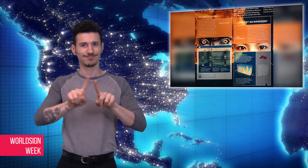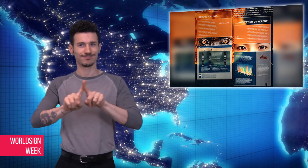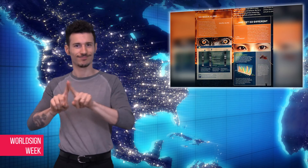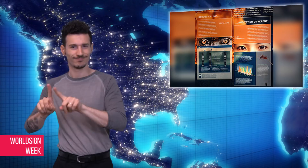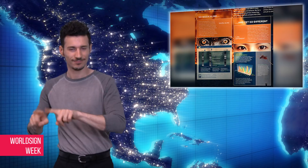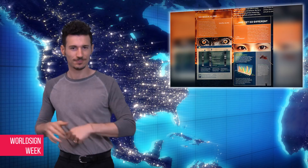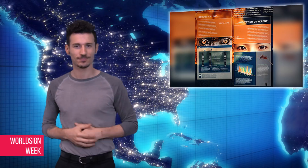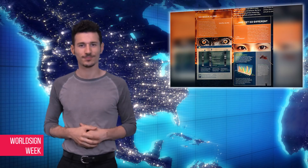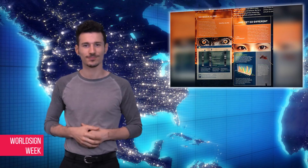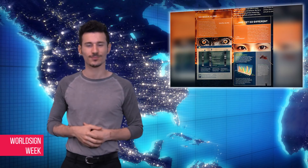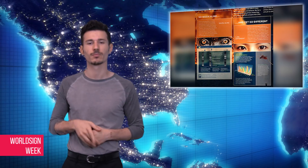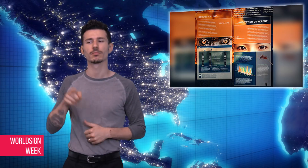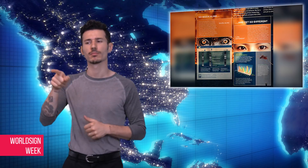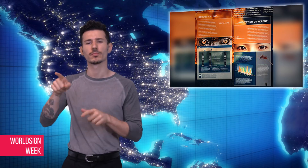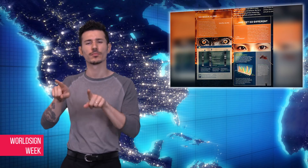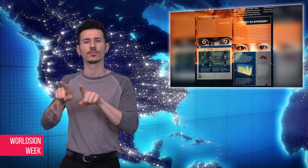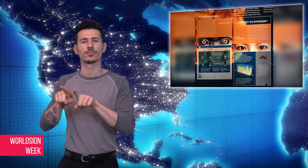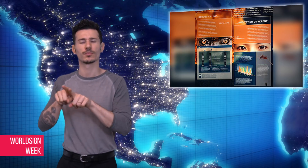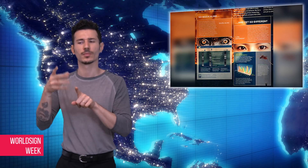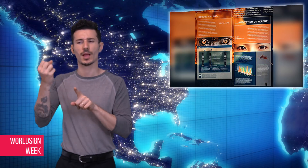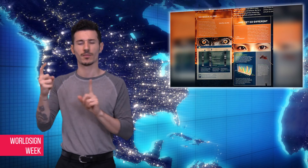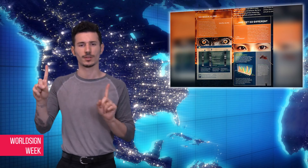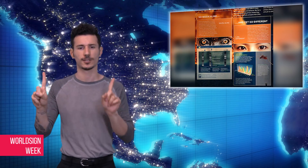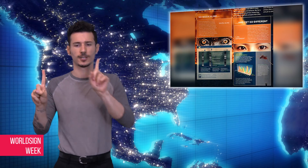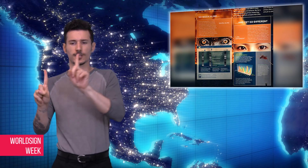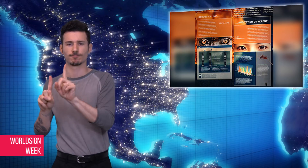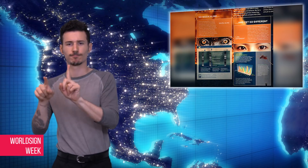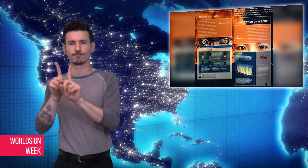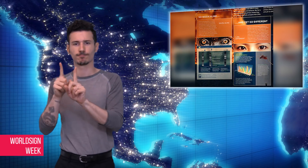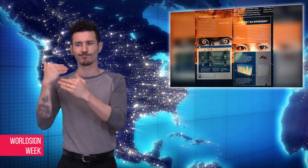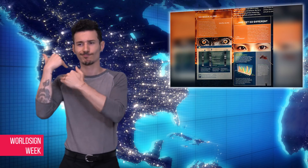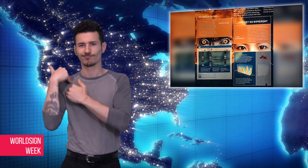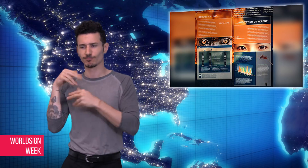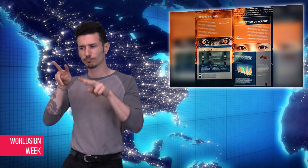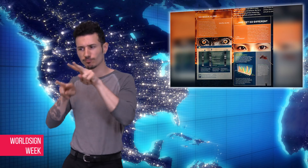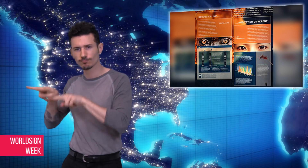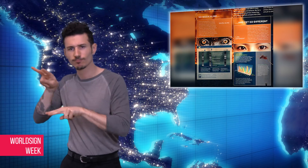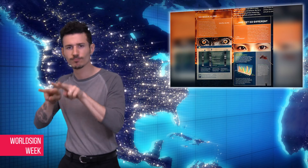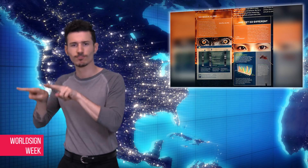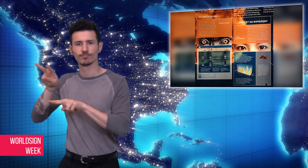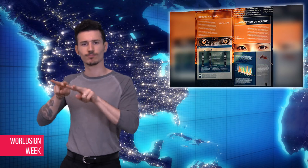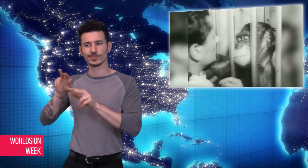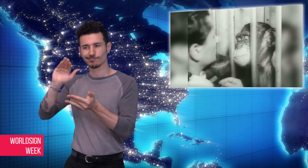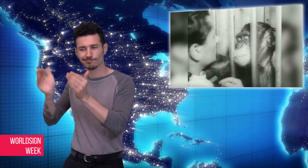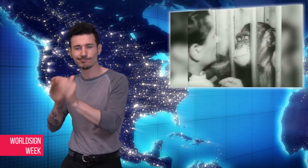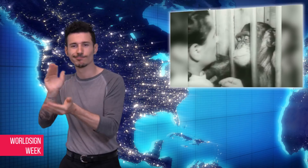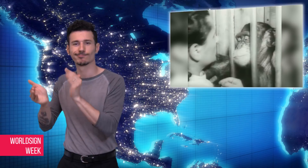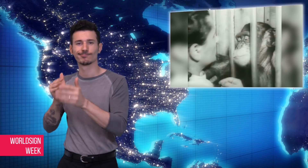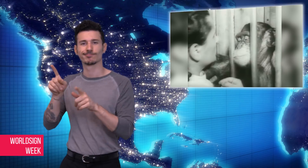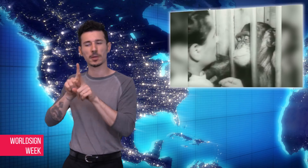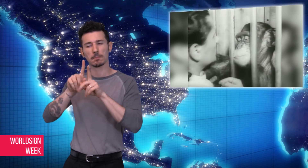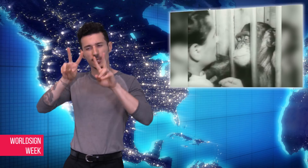research project ended, Chantek still remembered to sign whenever his